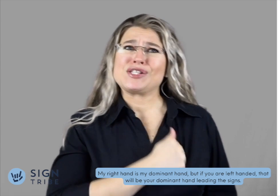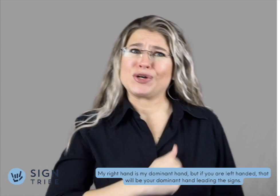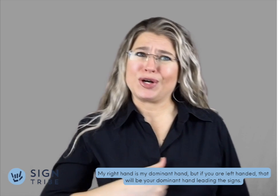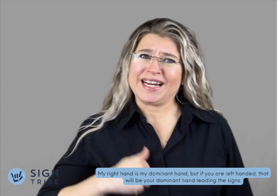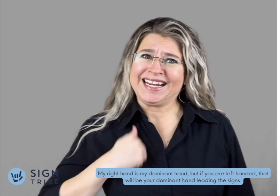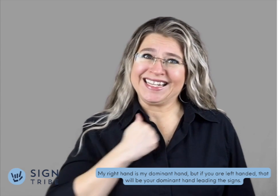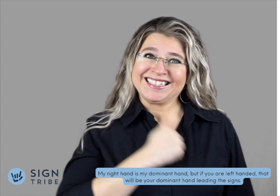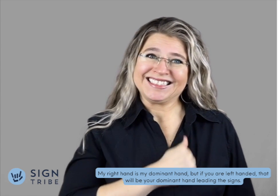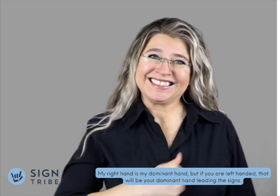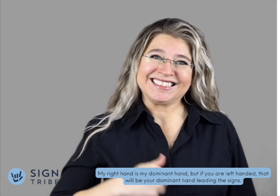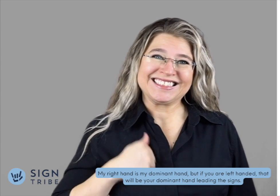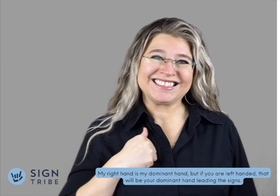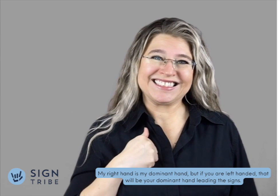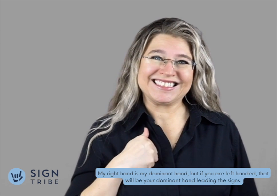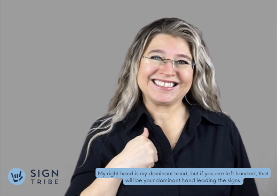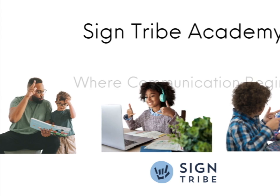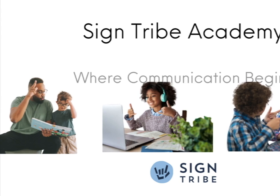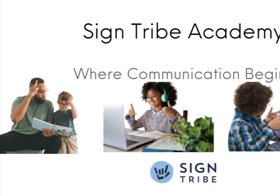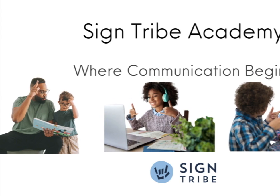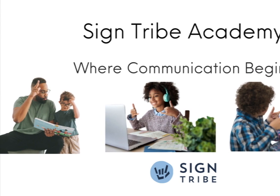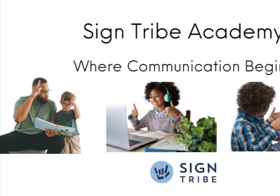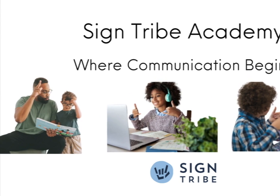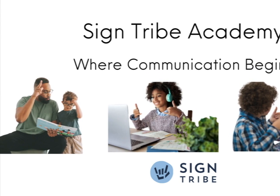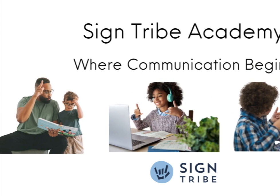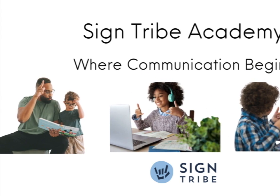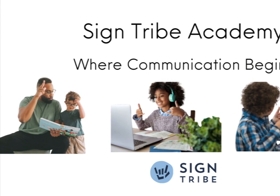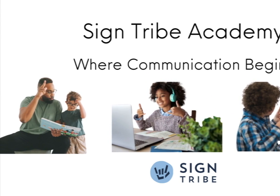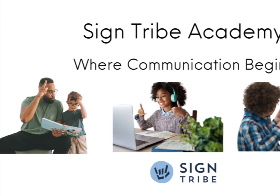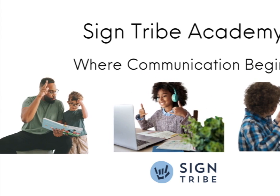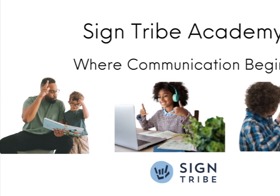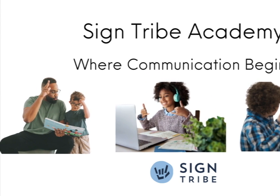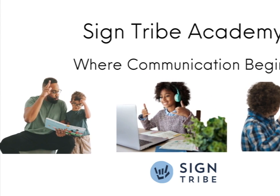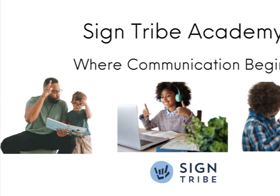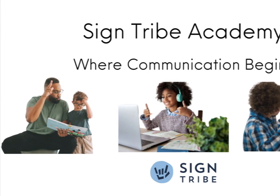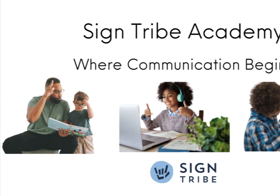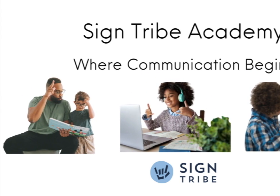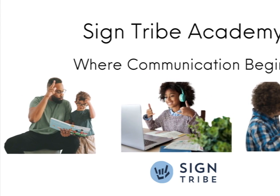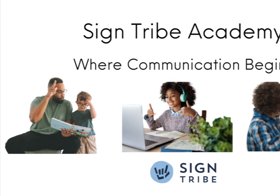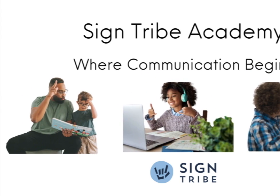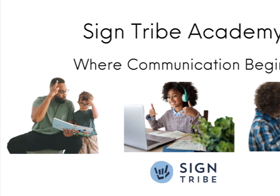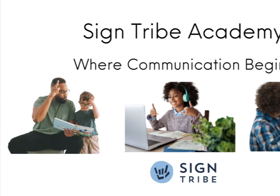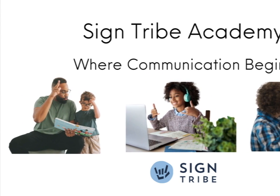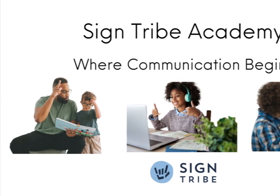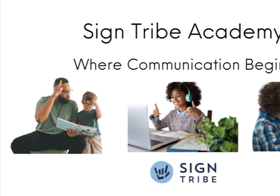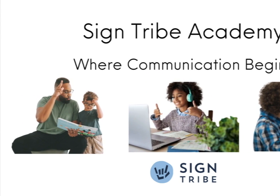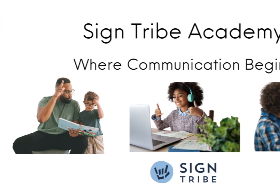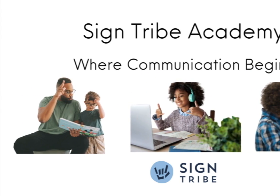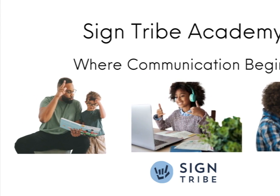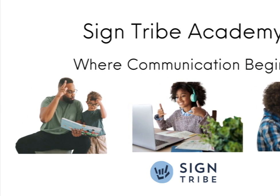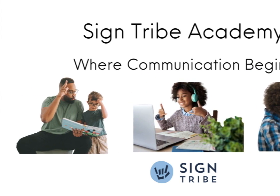Sorry.